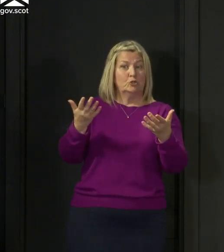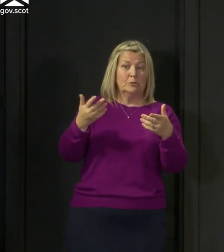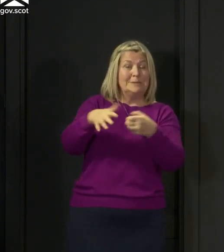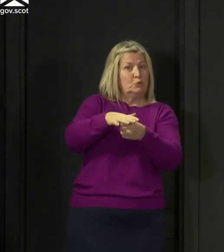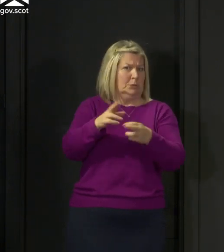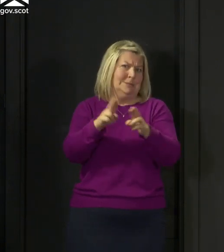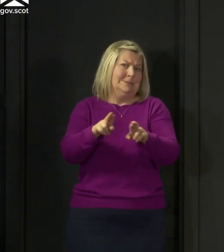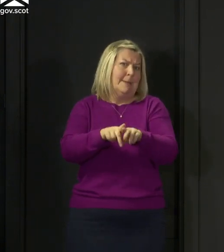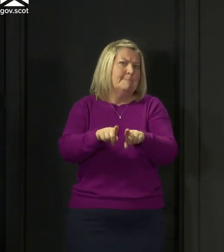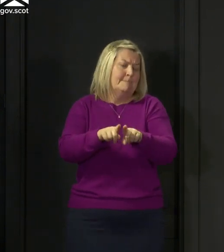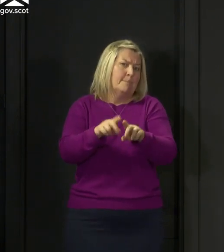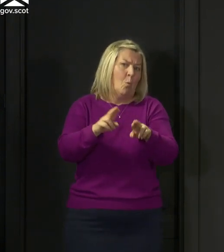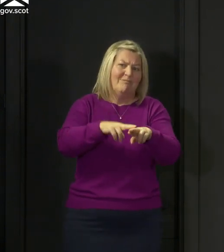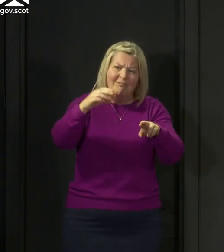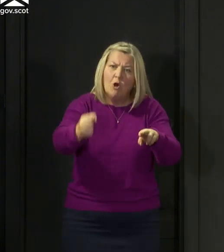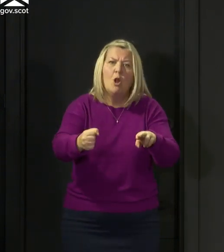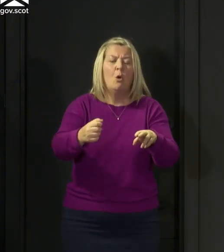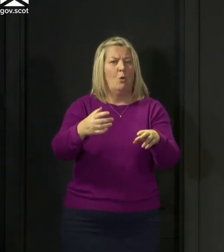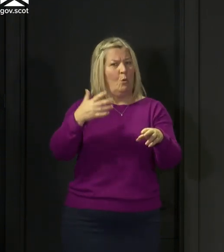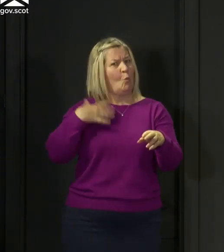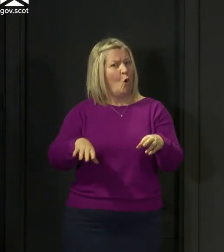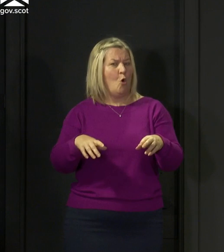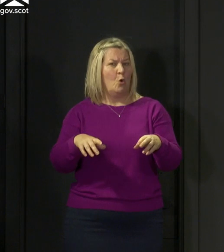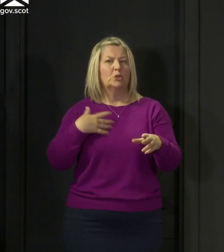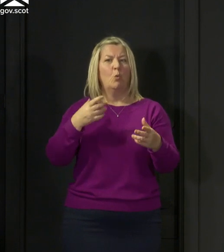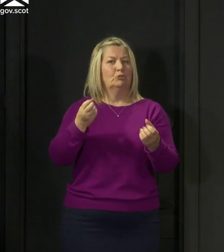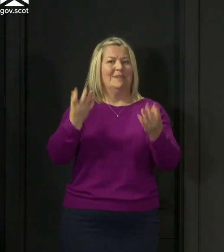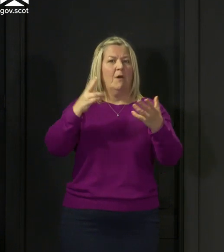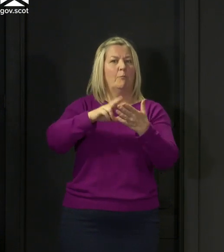that we should not have cliff edges in that. If we have different parts of the UK on slightly